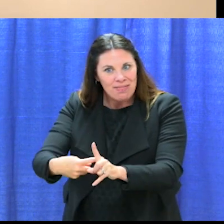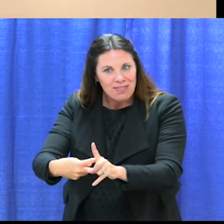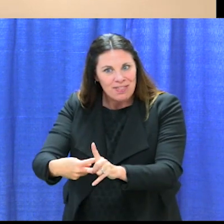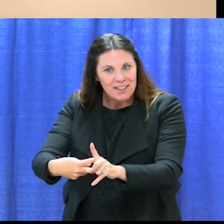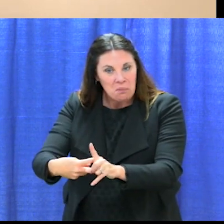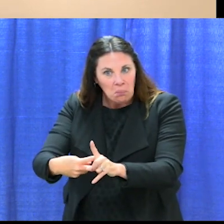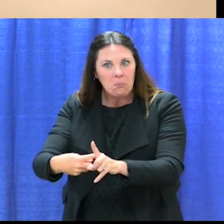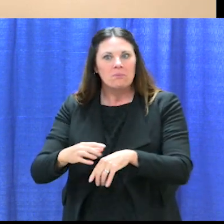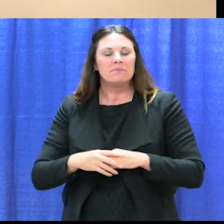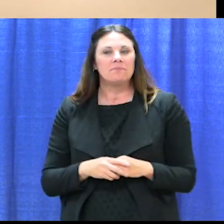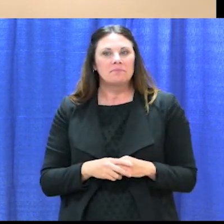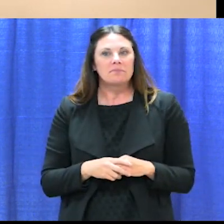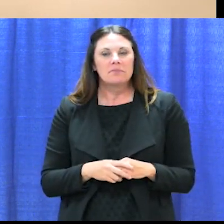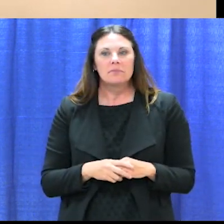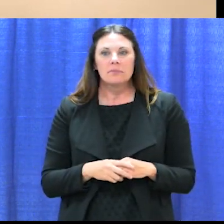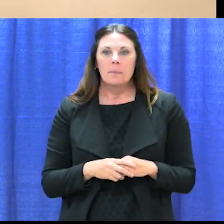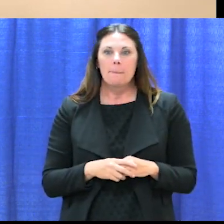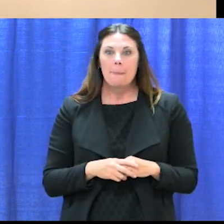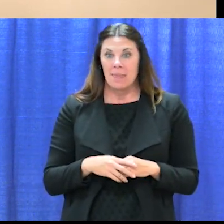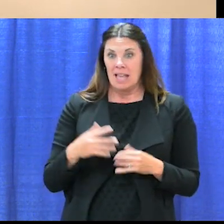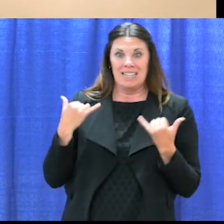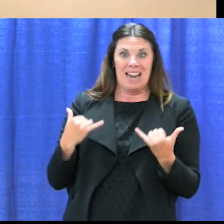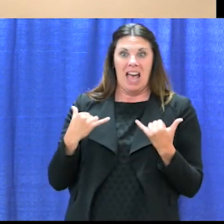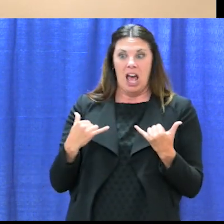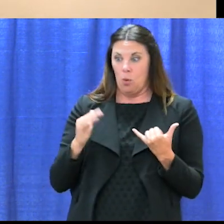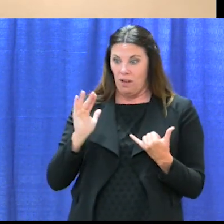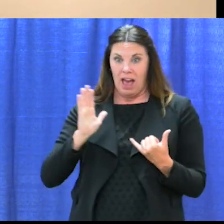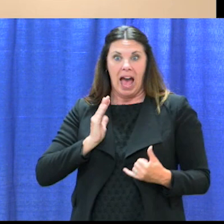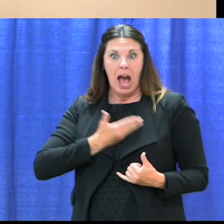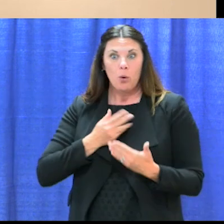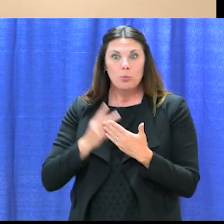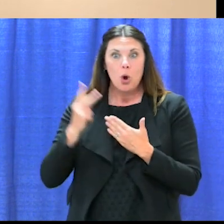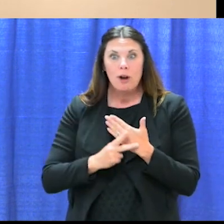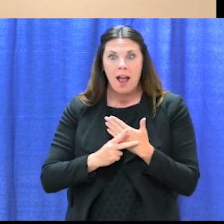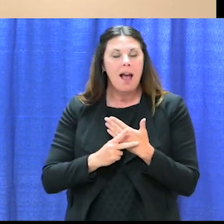And we've expanded the eligibility of this program to include more households.